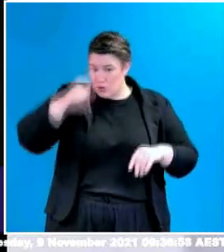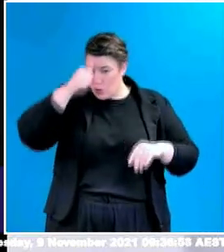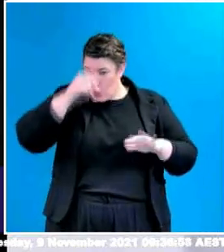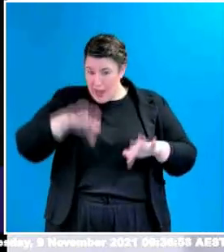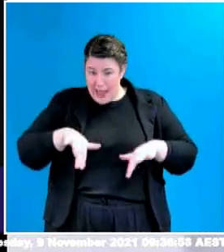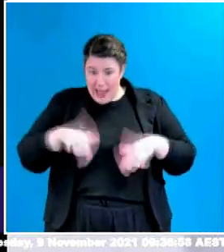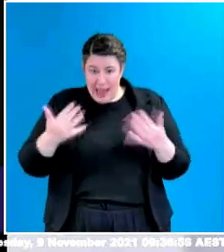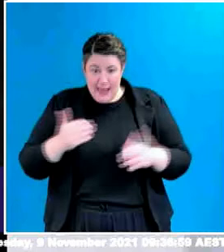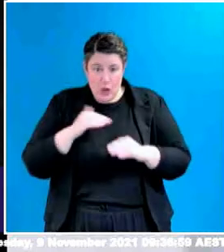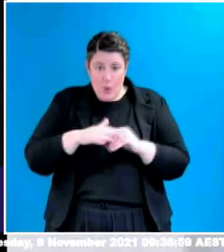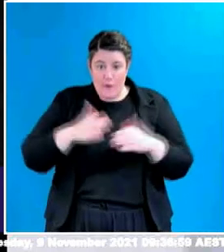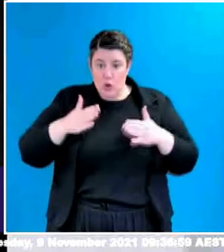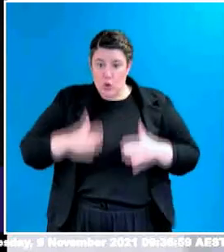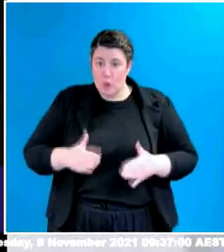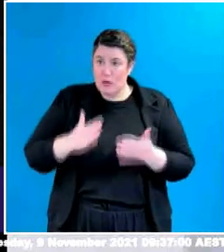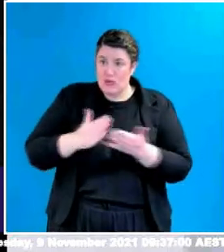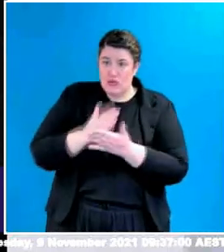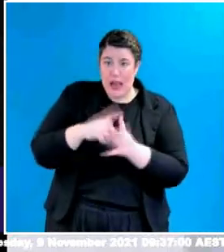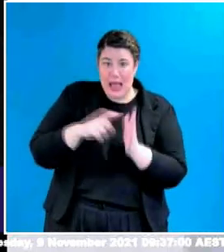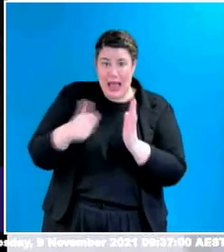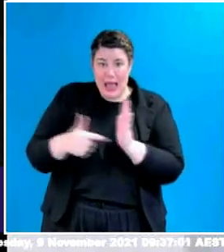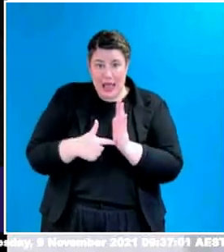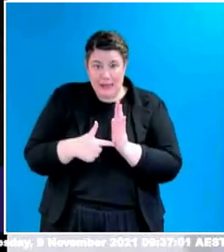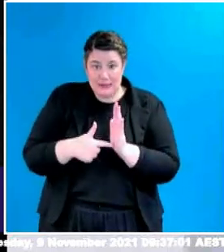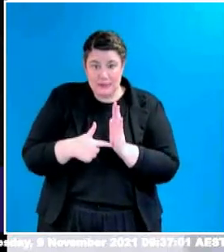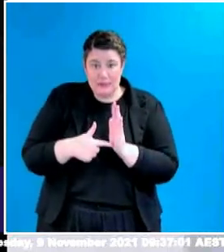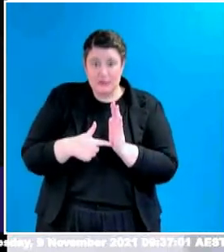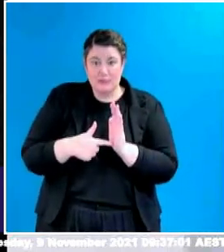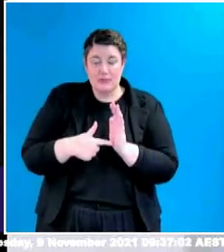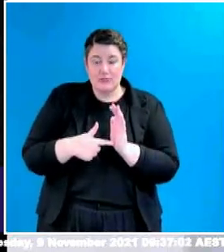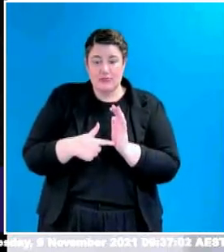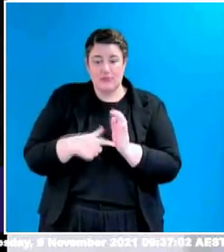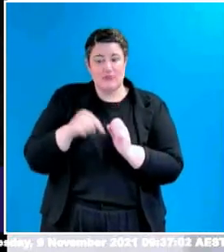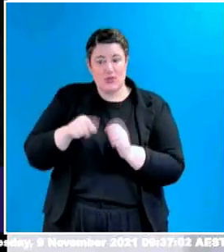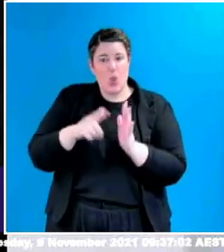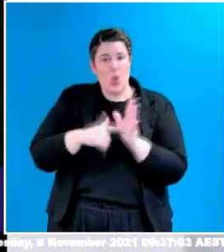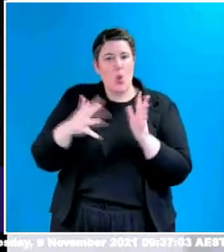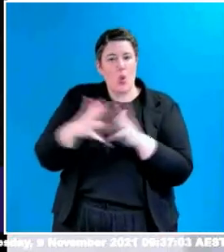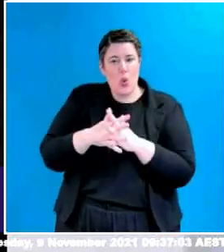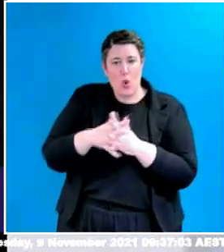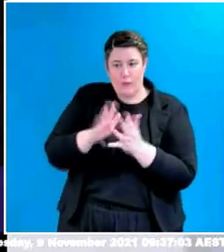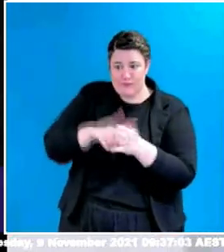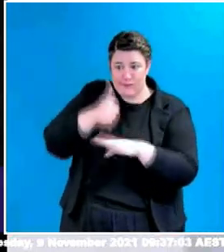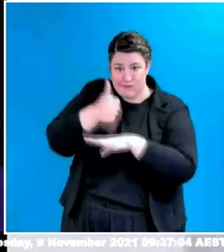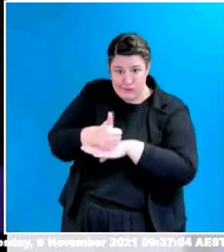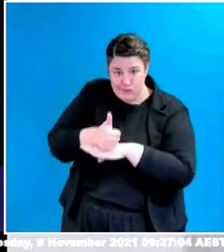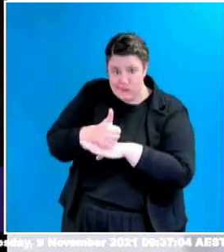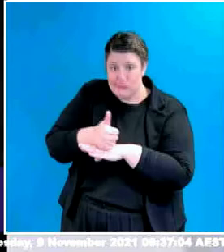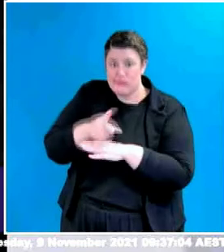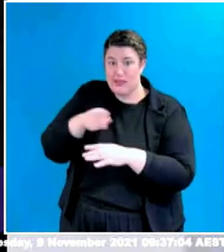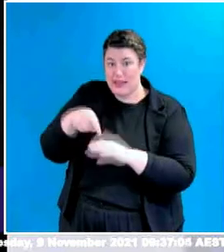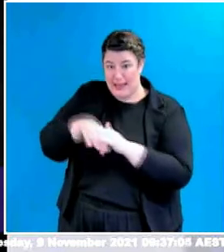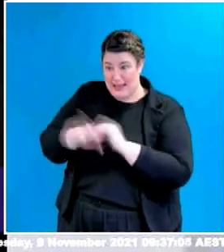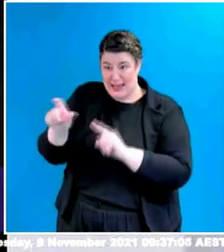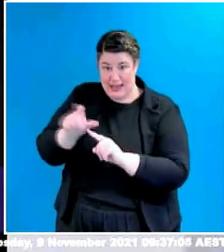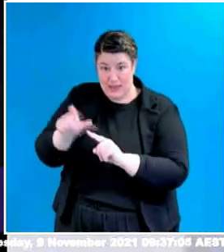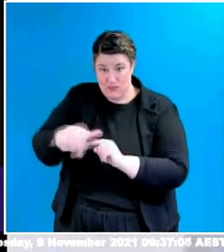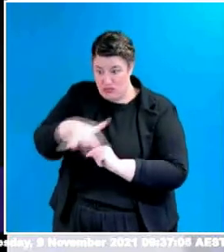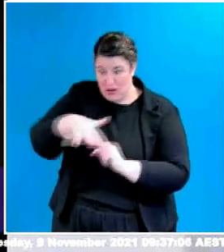way in which the Human Rights Act in the ACT has worked in practice, you are the person we need to speak to? Oh, thank you.